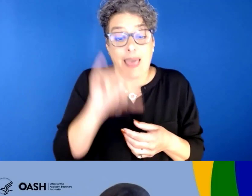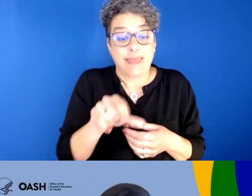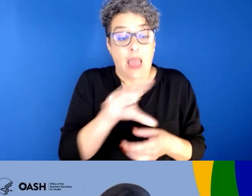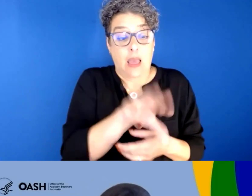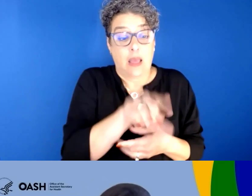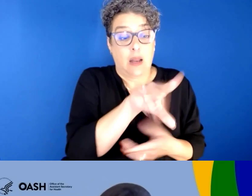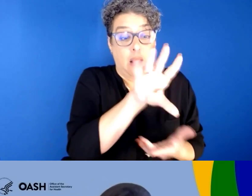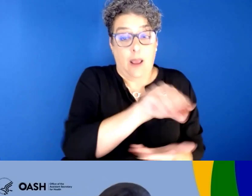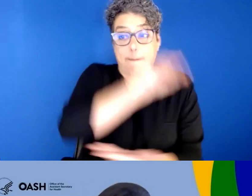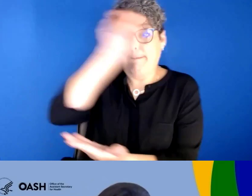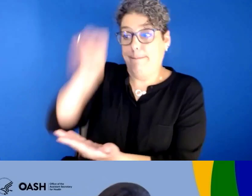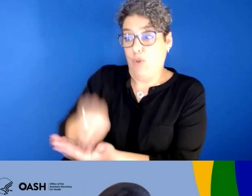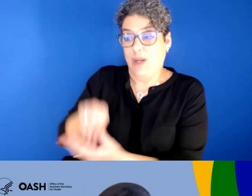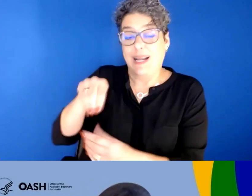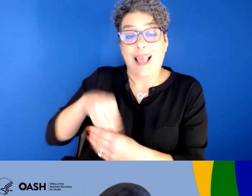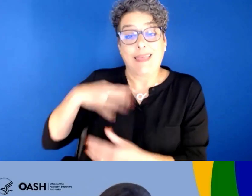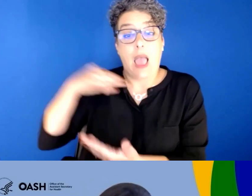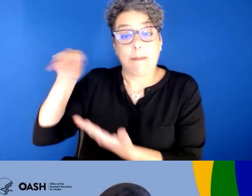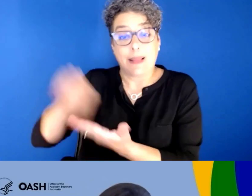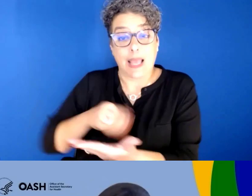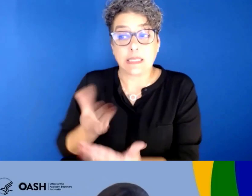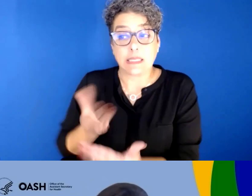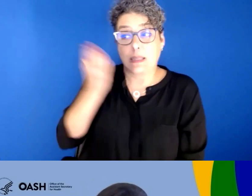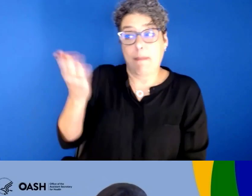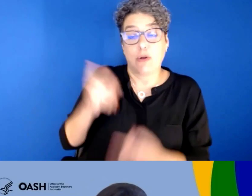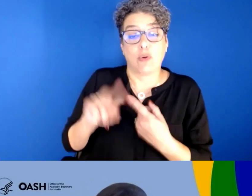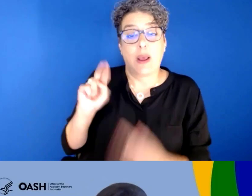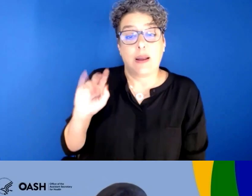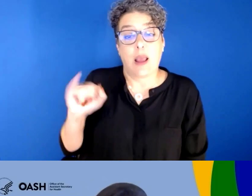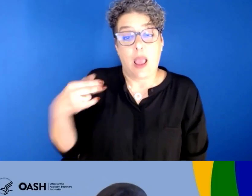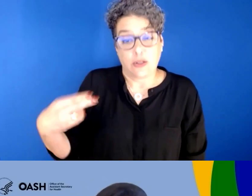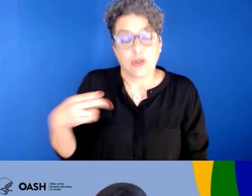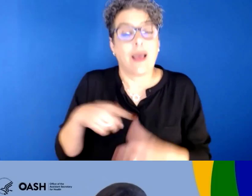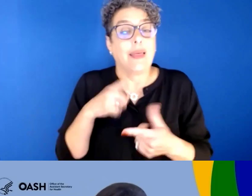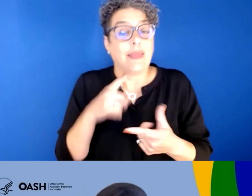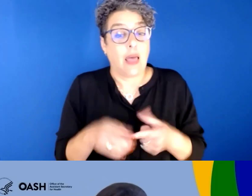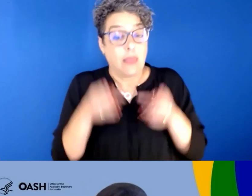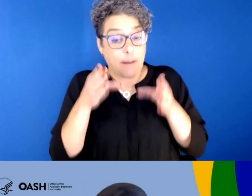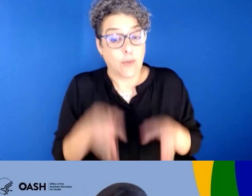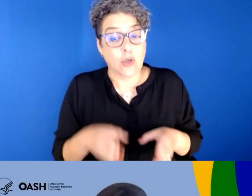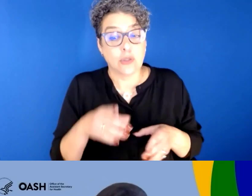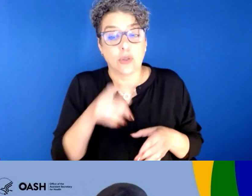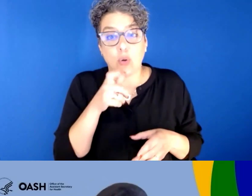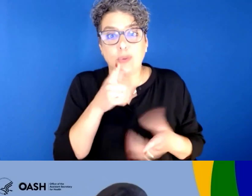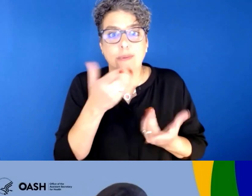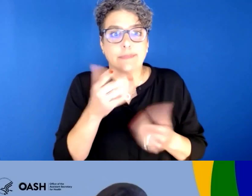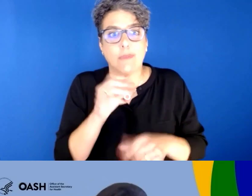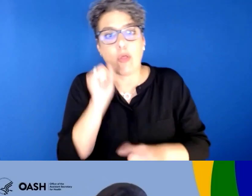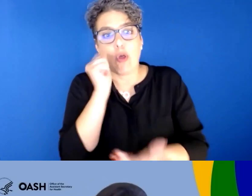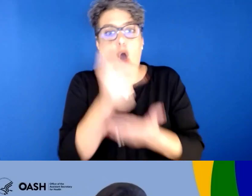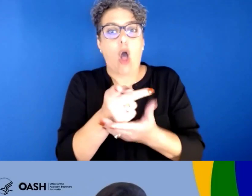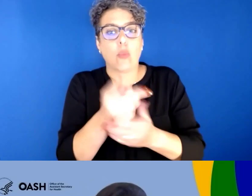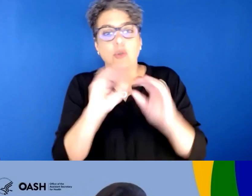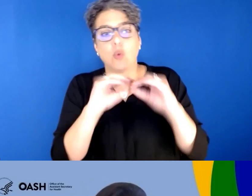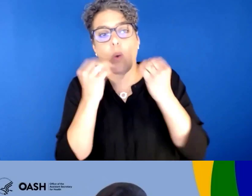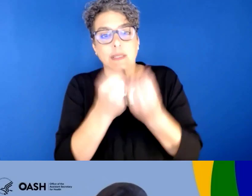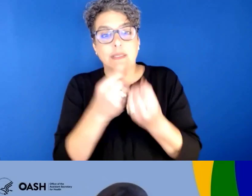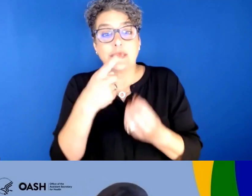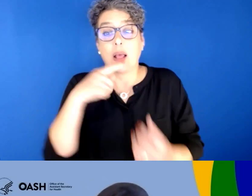and it's submitted to the NIH and then the administrator who is the authorized organizational representative checks the box that I certify